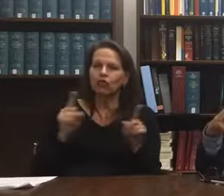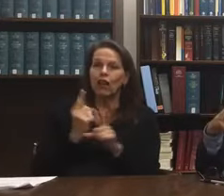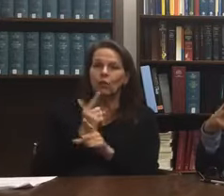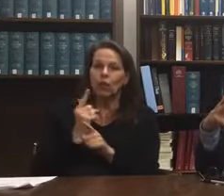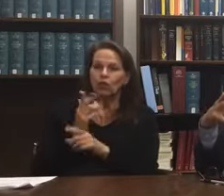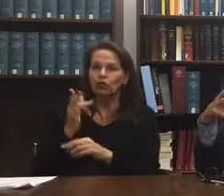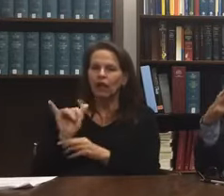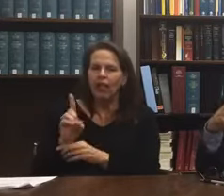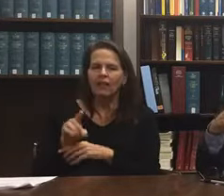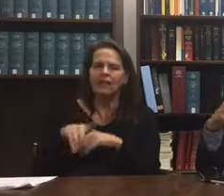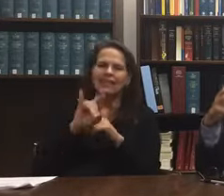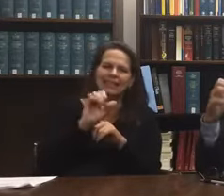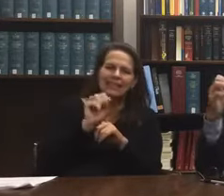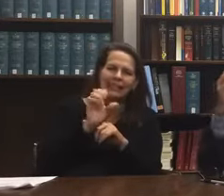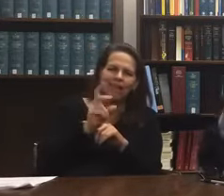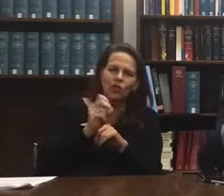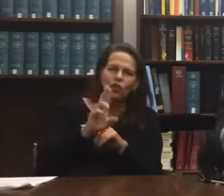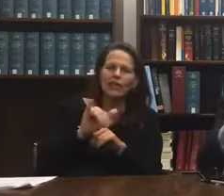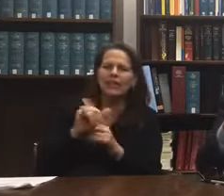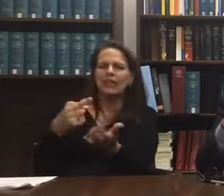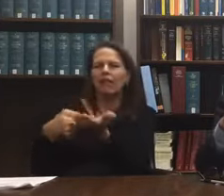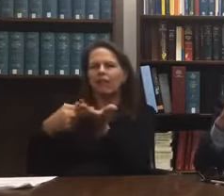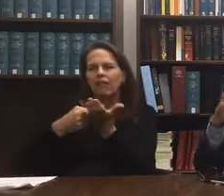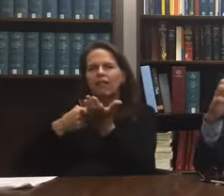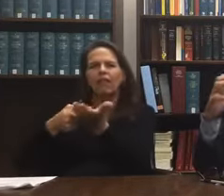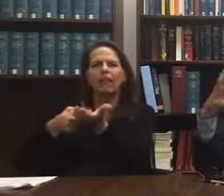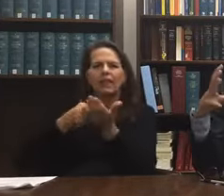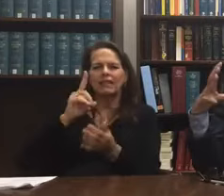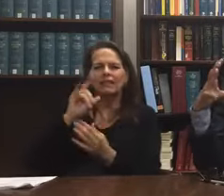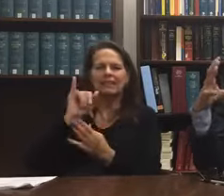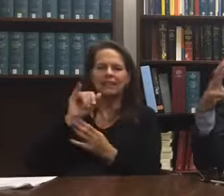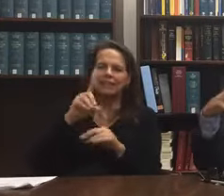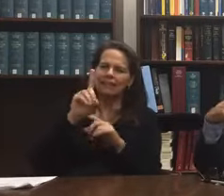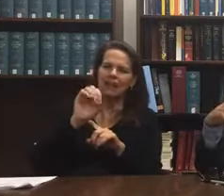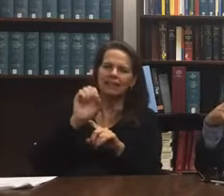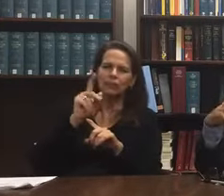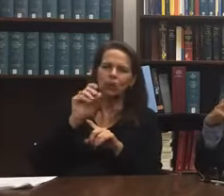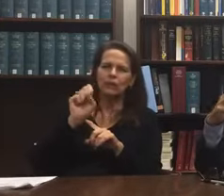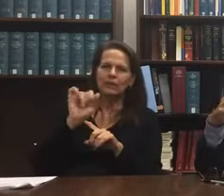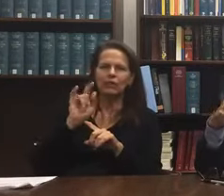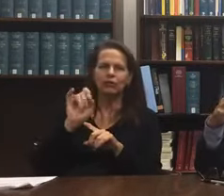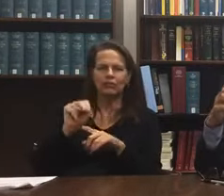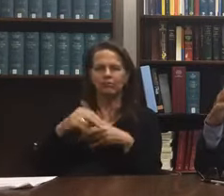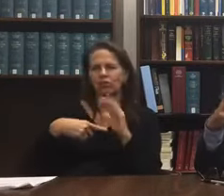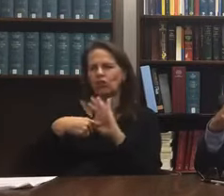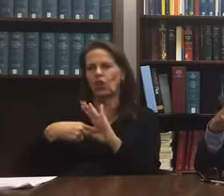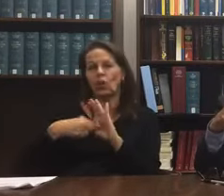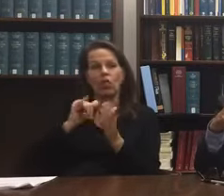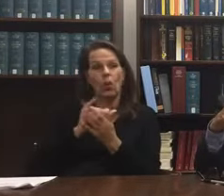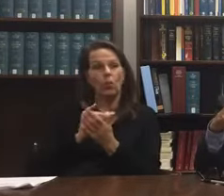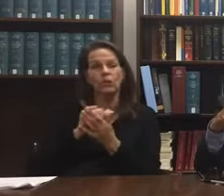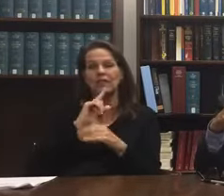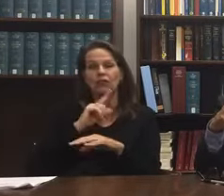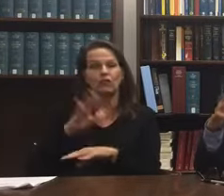discovery and depositions and you know what everyone's gonna say and it's sort of a show these hearings you don't really know who's going to show up it's